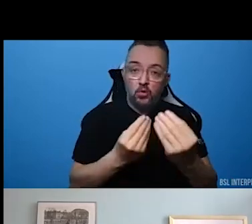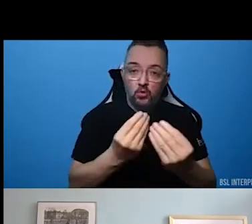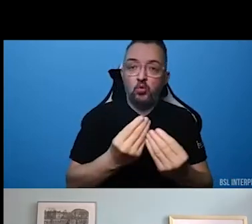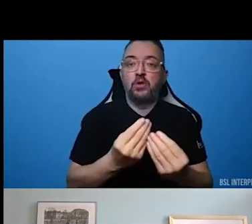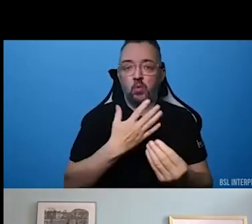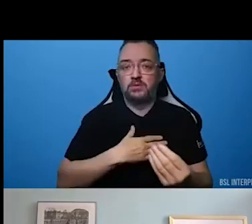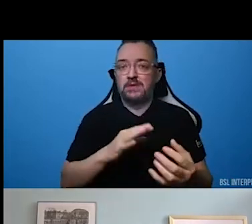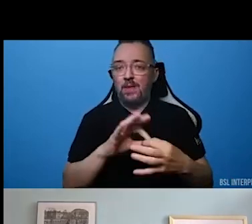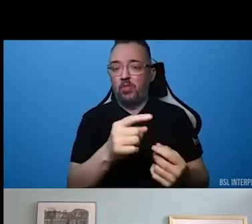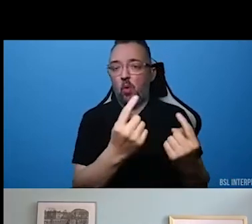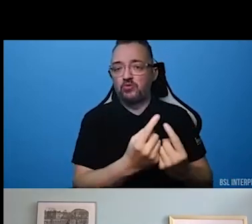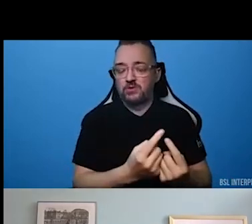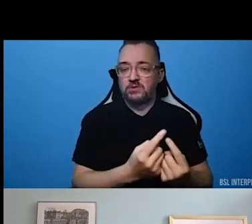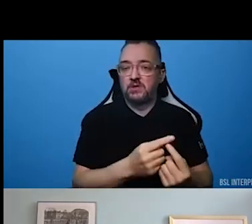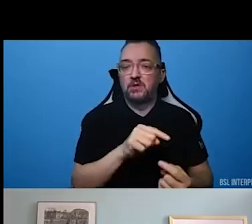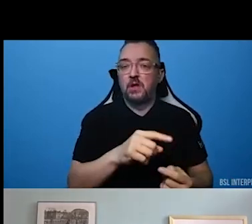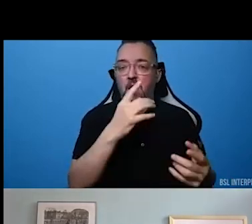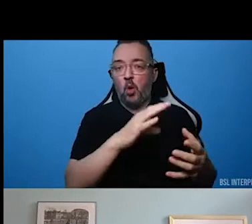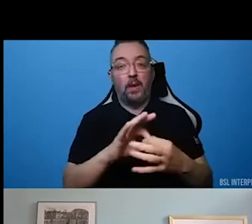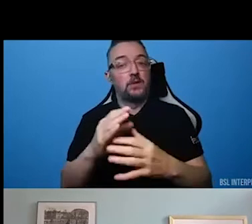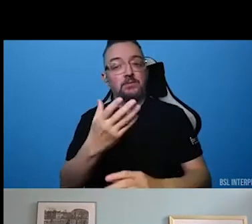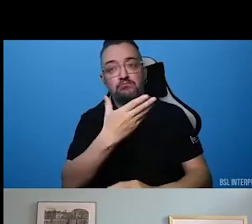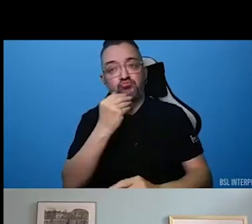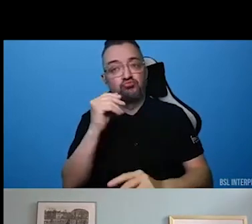one which combines beauty with despair,